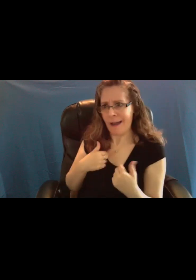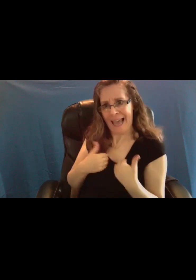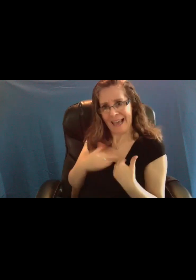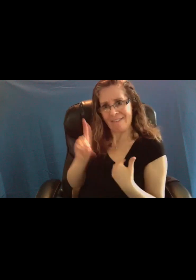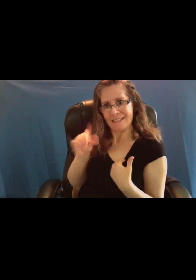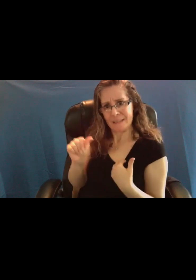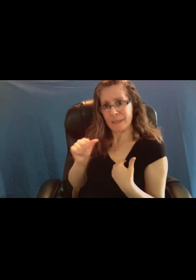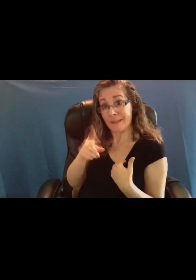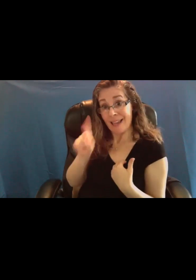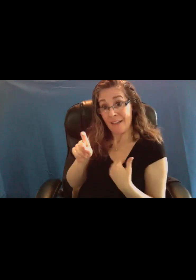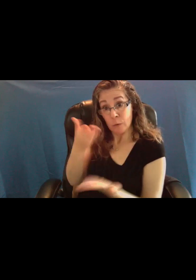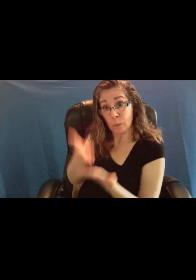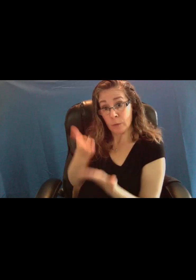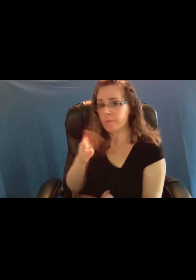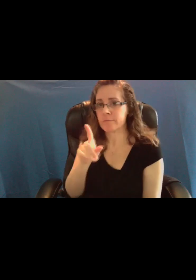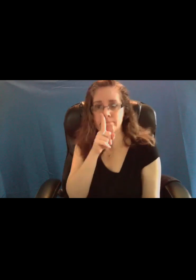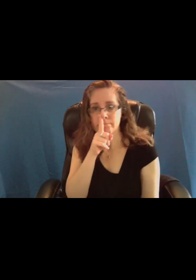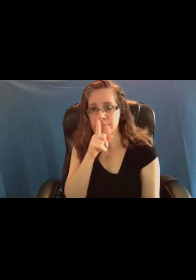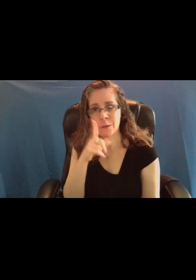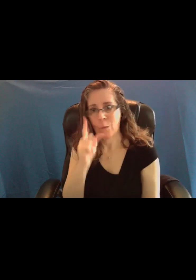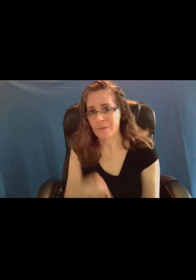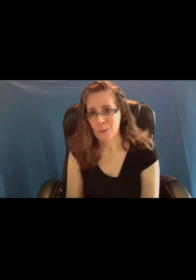and meet the request. But if there is some question on the end of